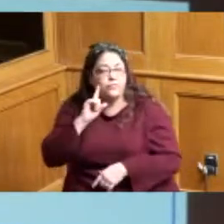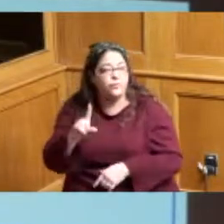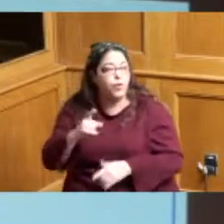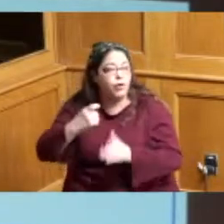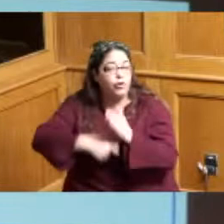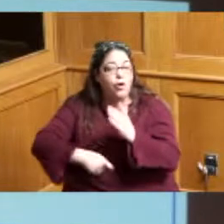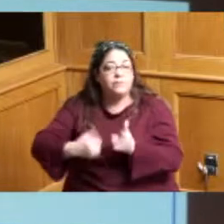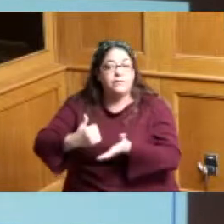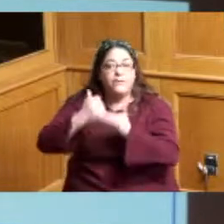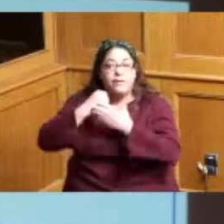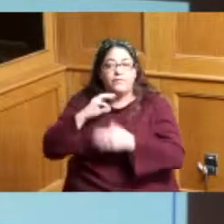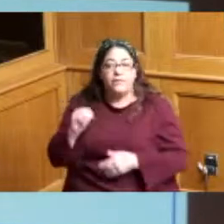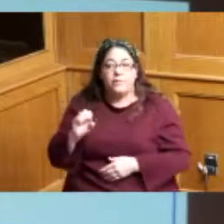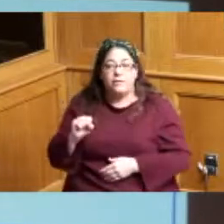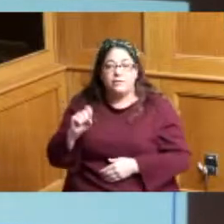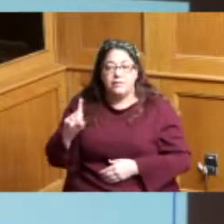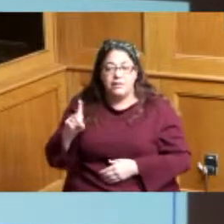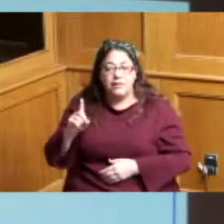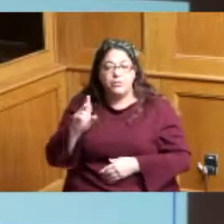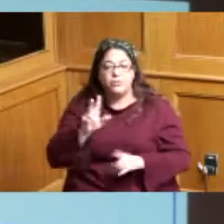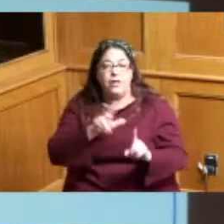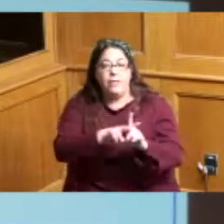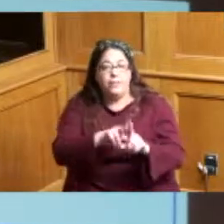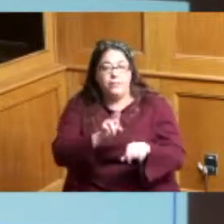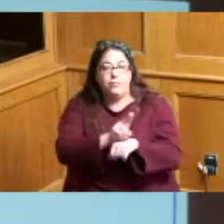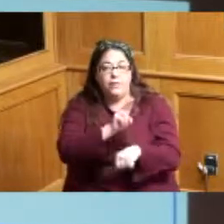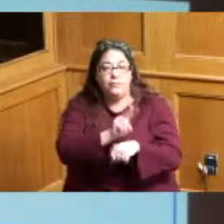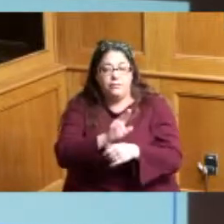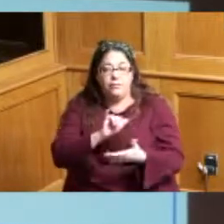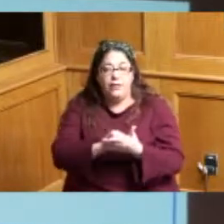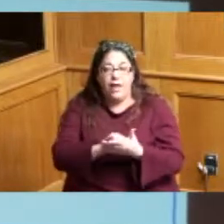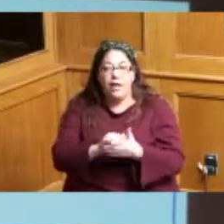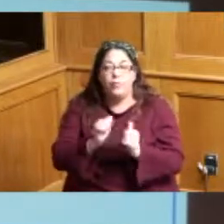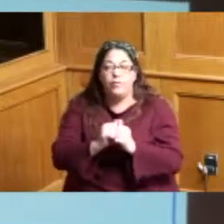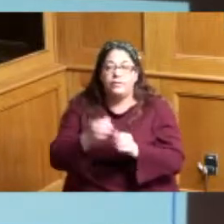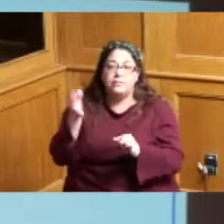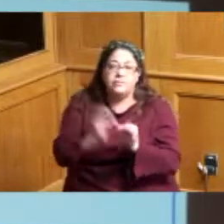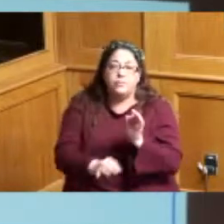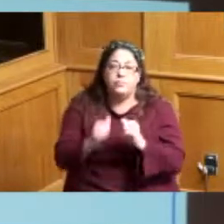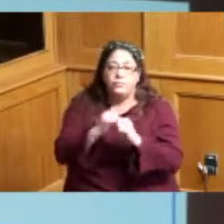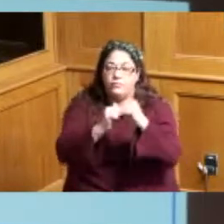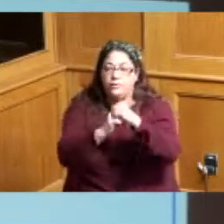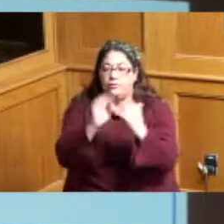for MSD to implement any kind of a new rate structure so that also has to be considered